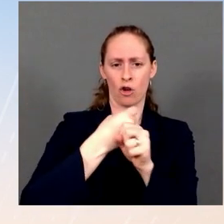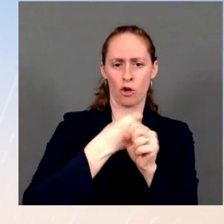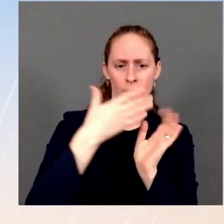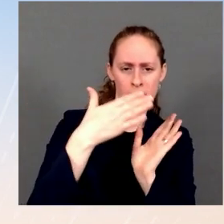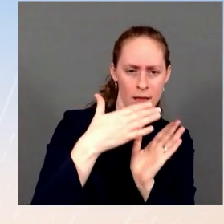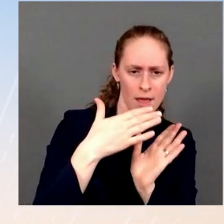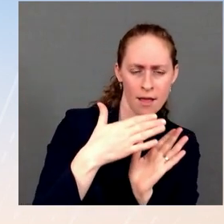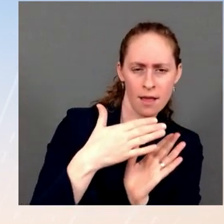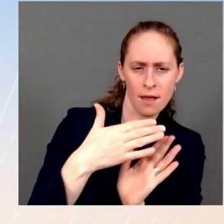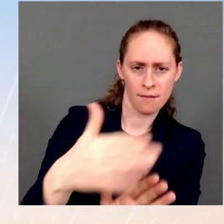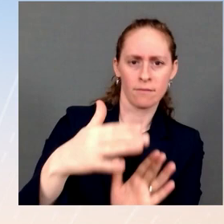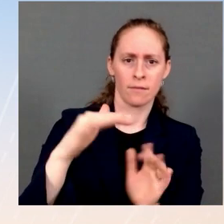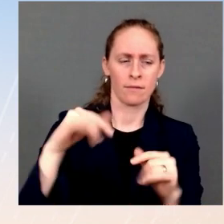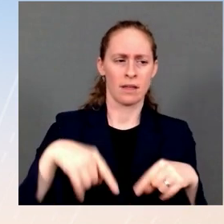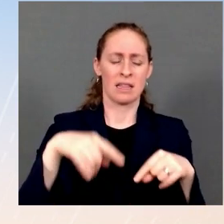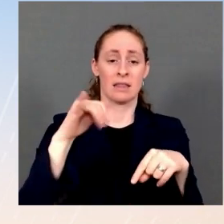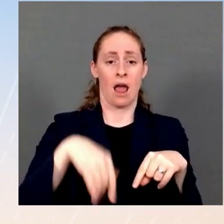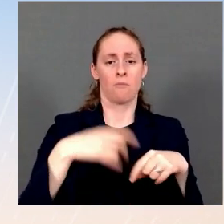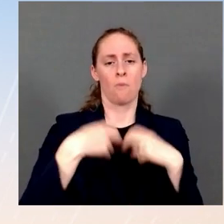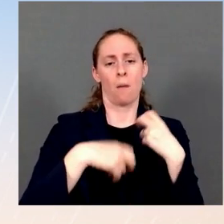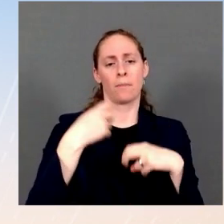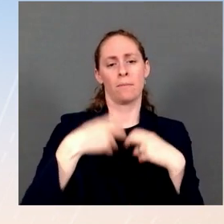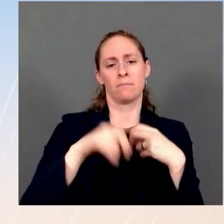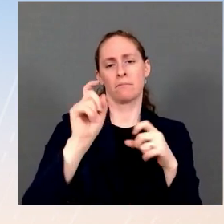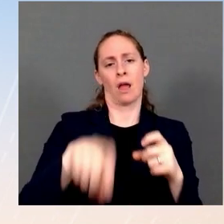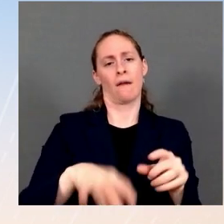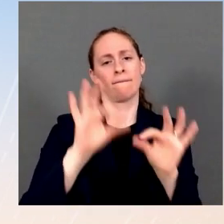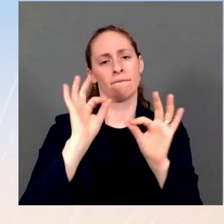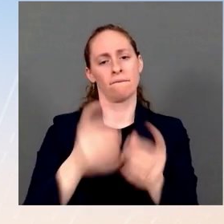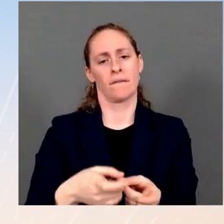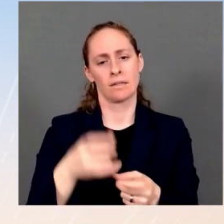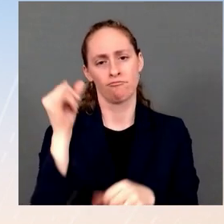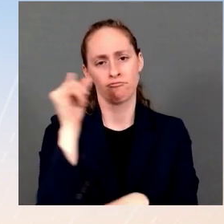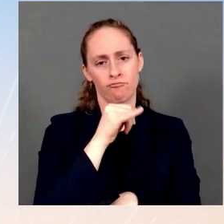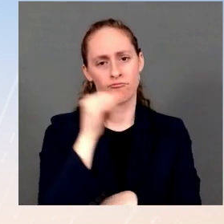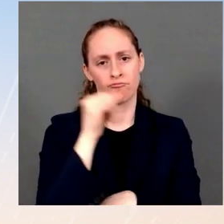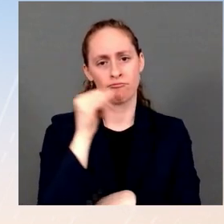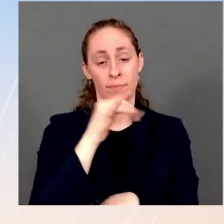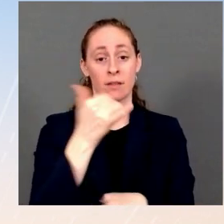to continue to accelerate and marshal investment. It's something where the Build Back Better